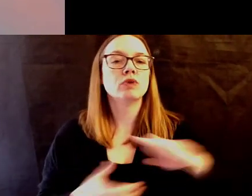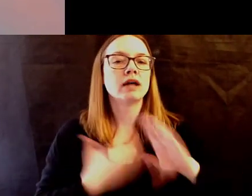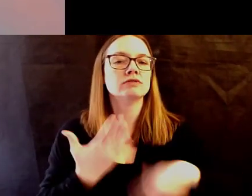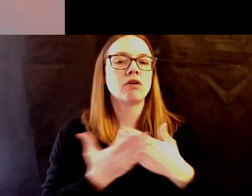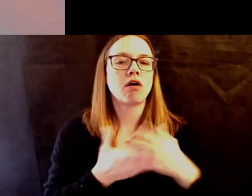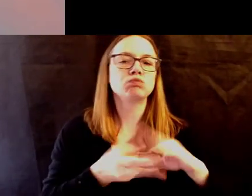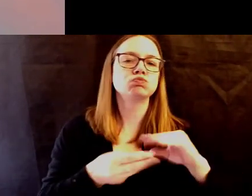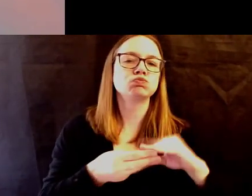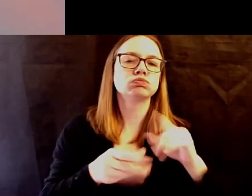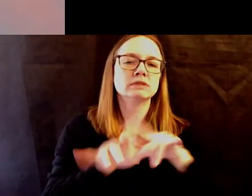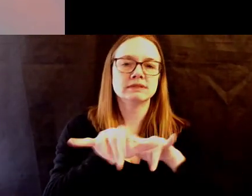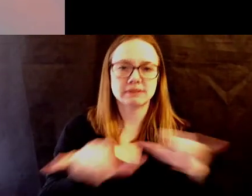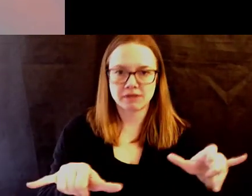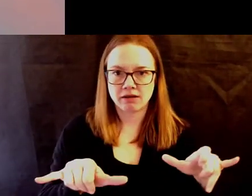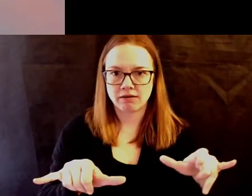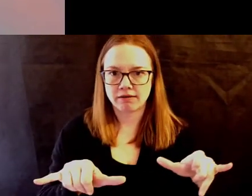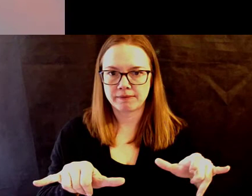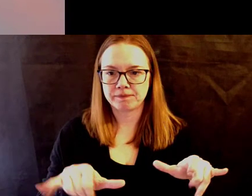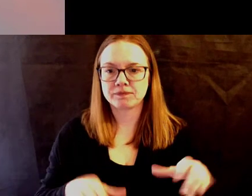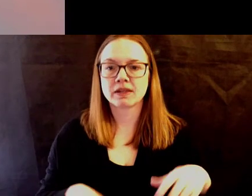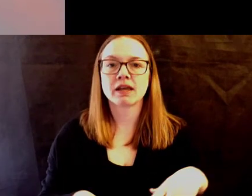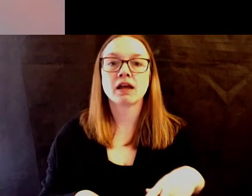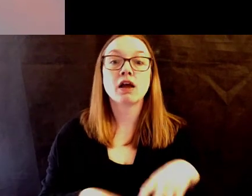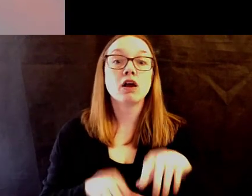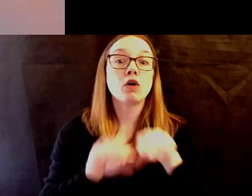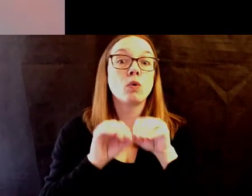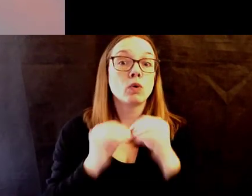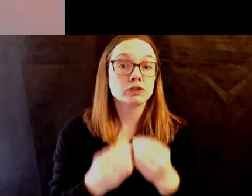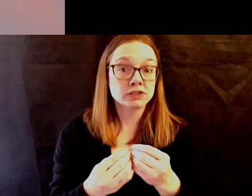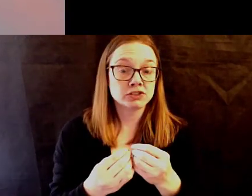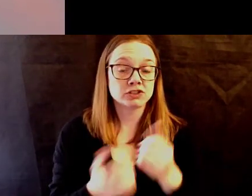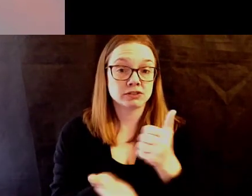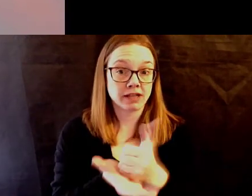may not be as familiar with the issue or may not be championing the issue, hearing